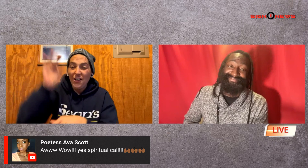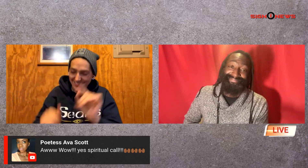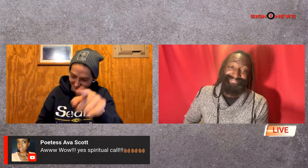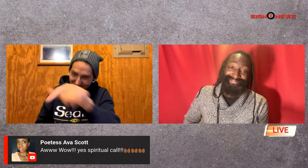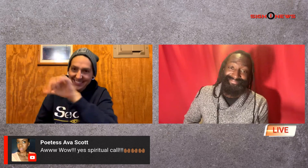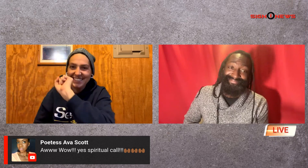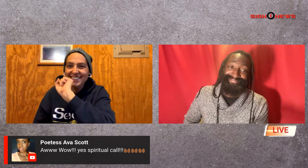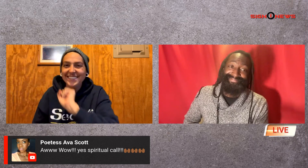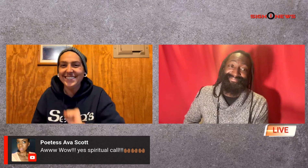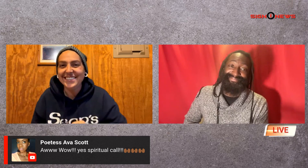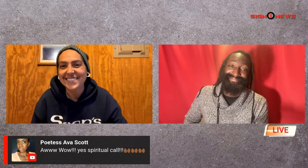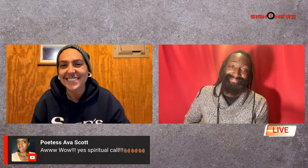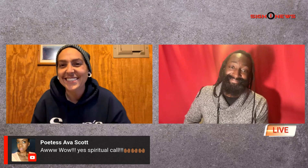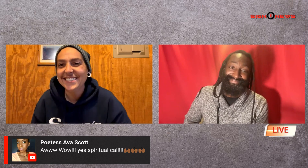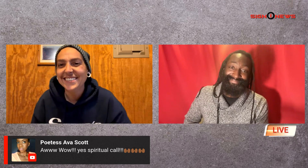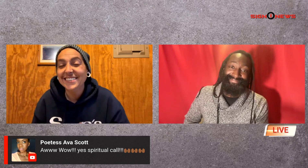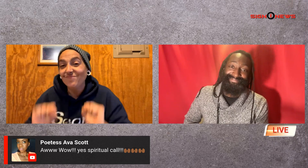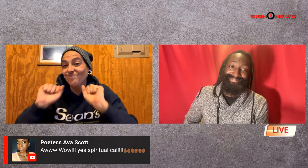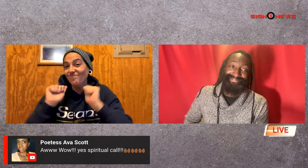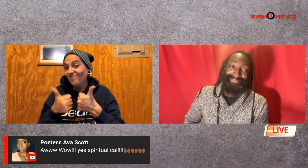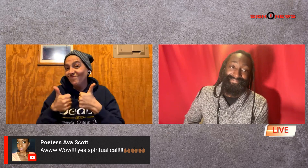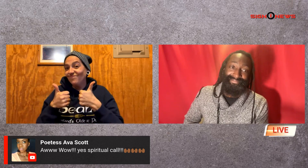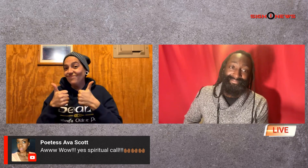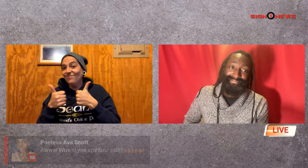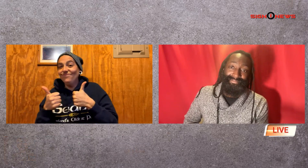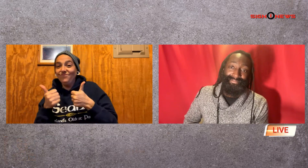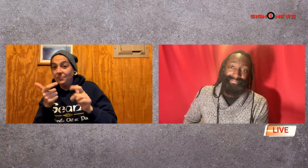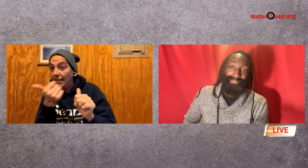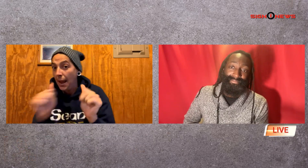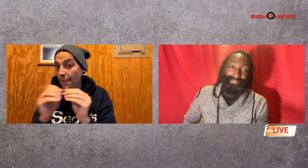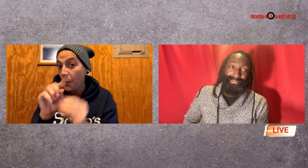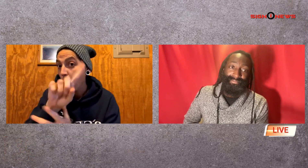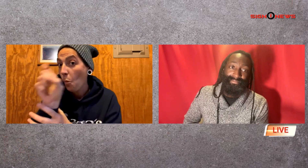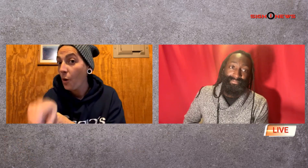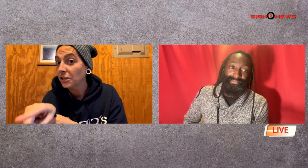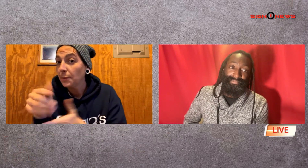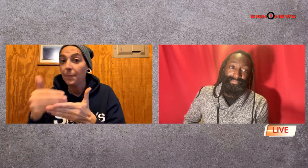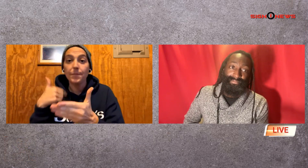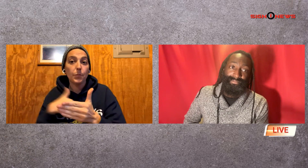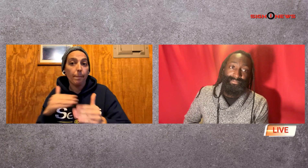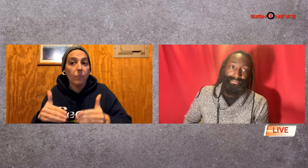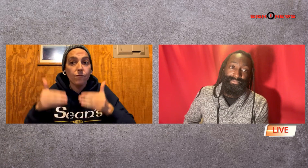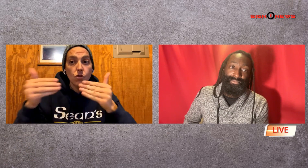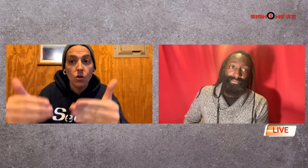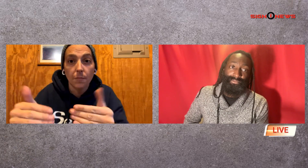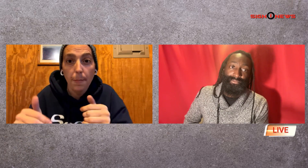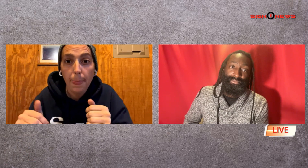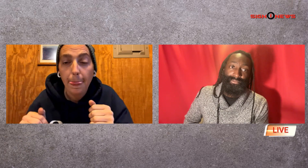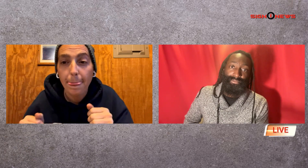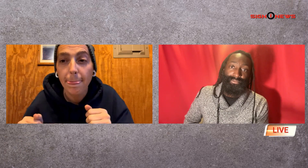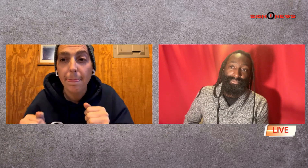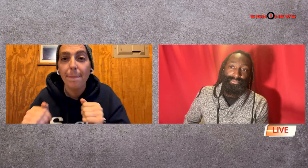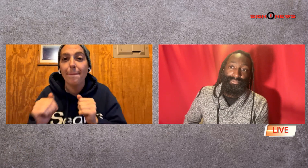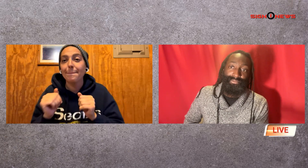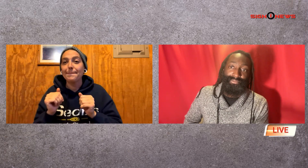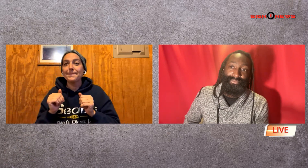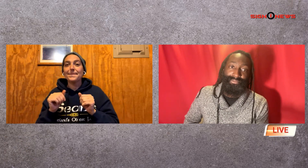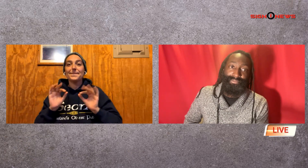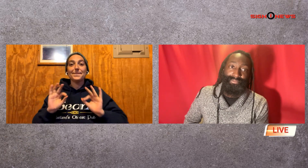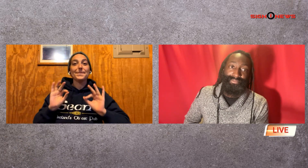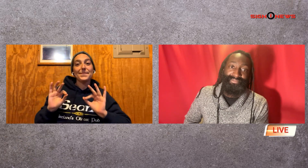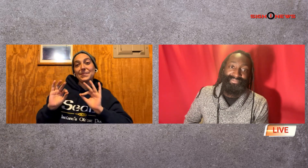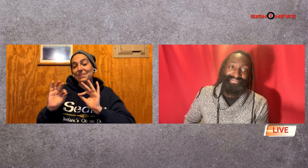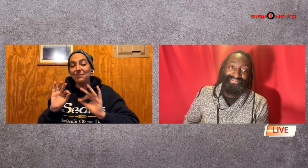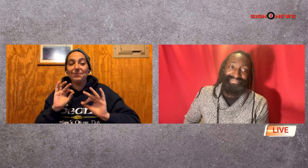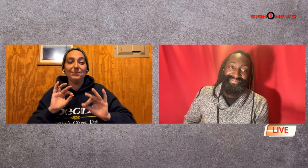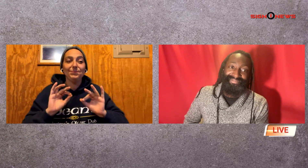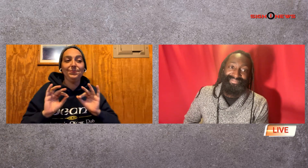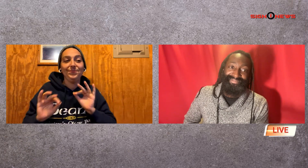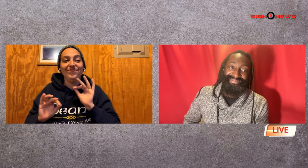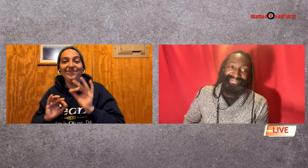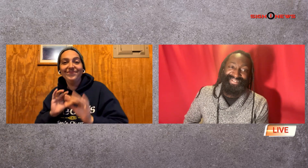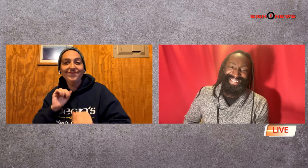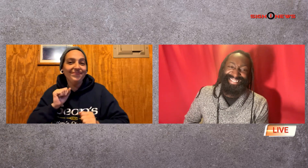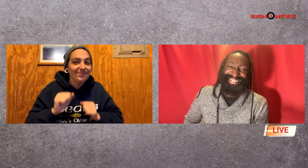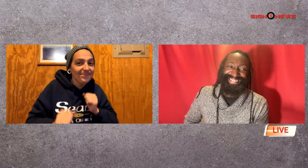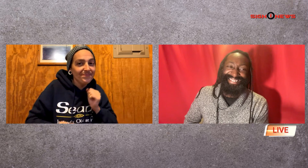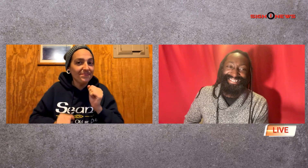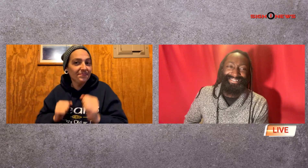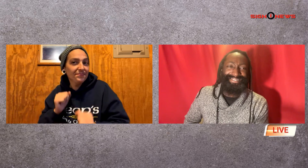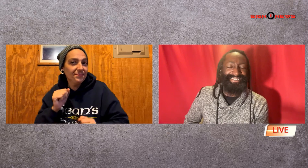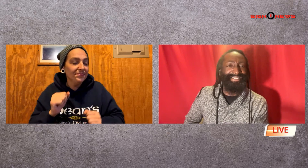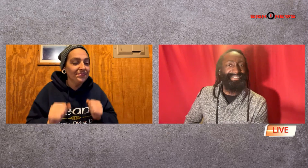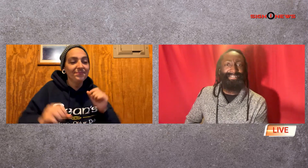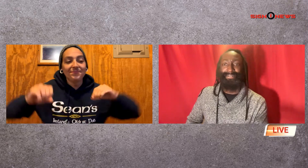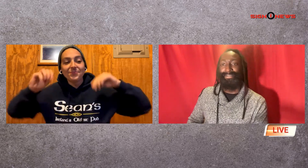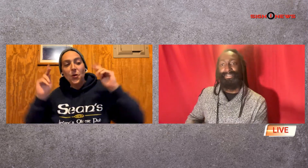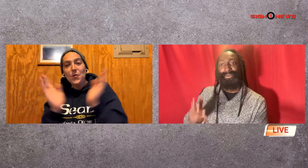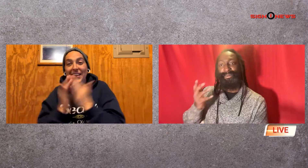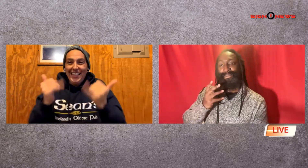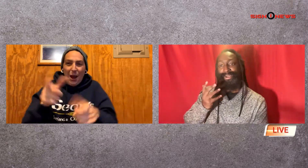spiritual call do we have any more questions before we move on